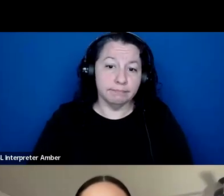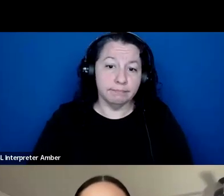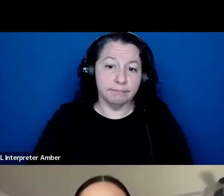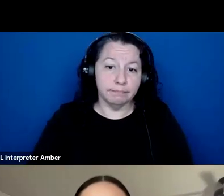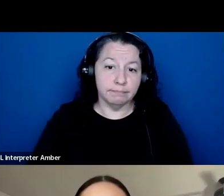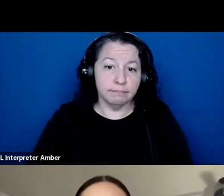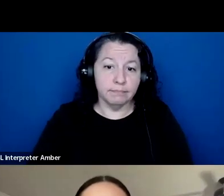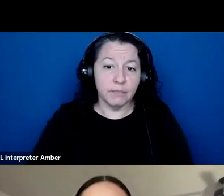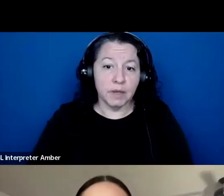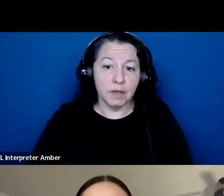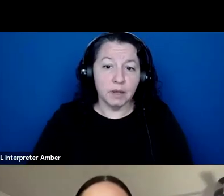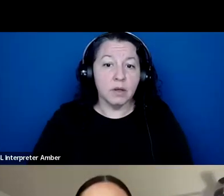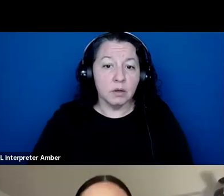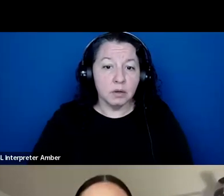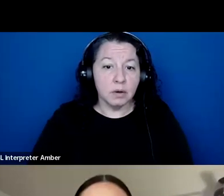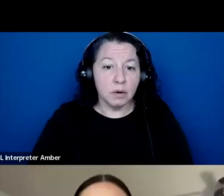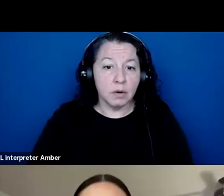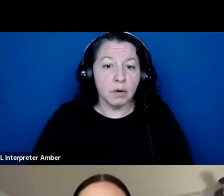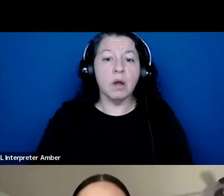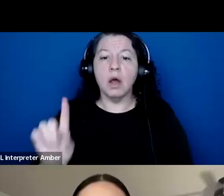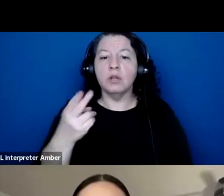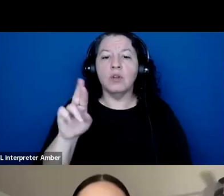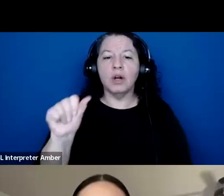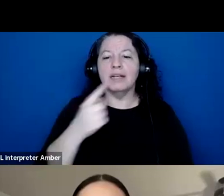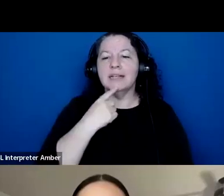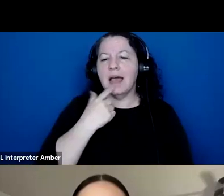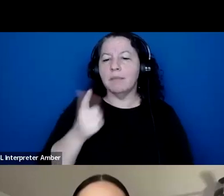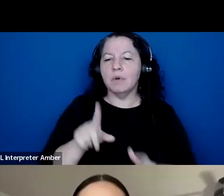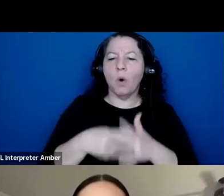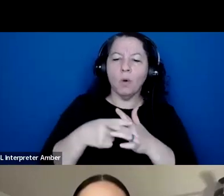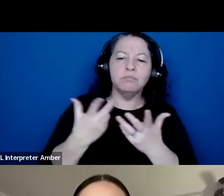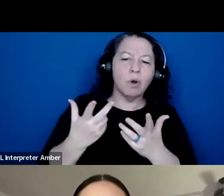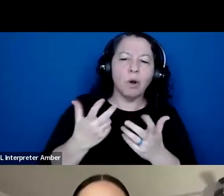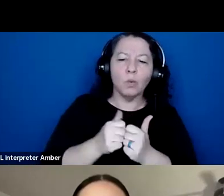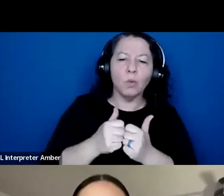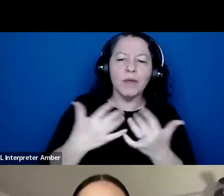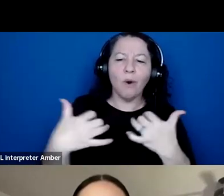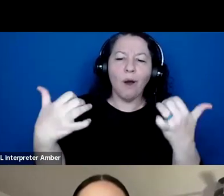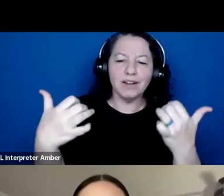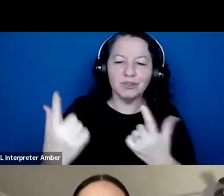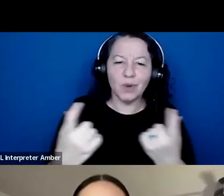I'm going to start to open it up to audience questions. We're hearing from quite a few people who are asking